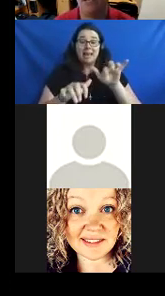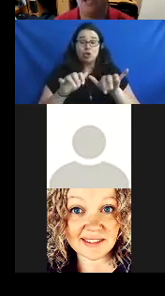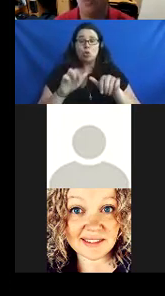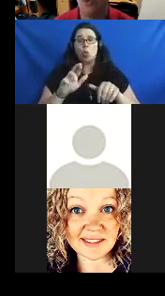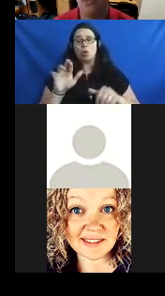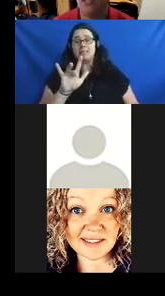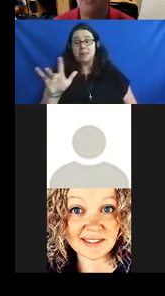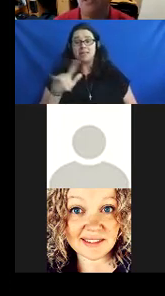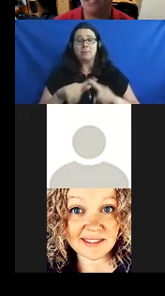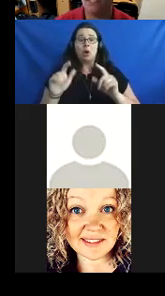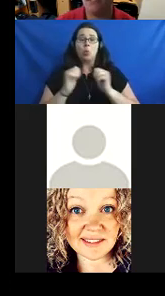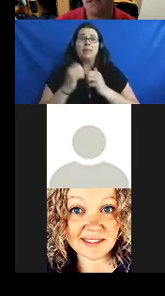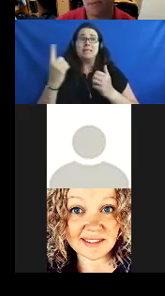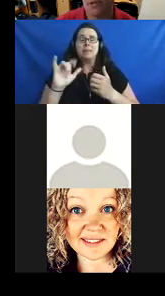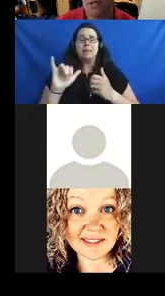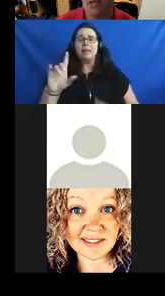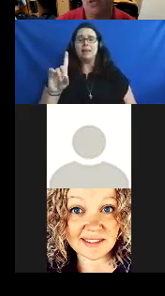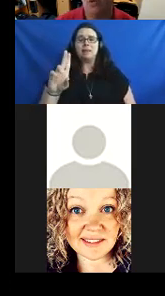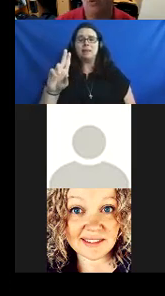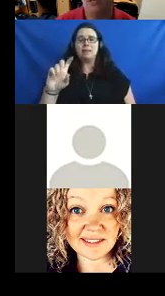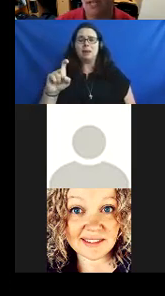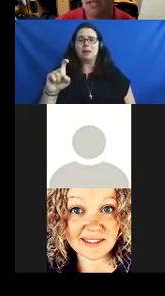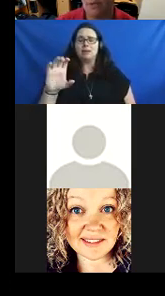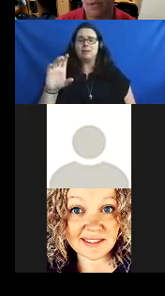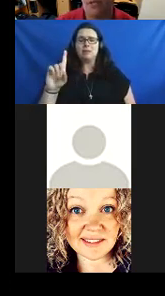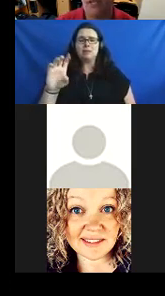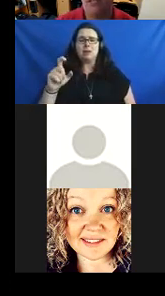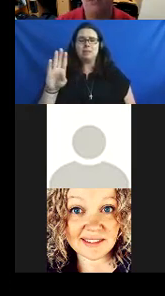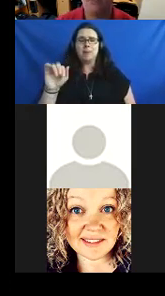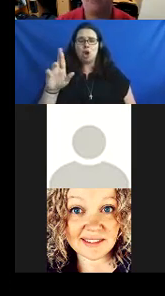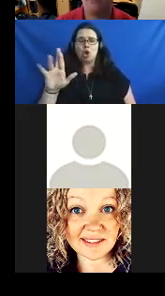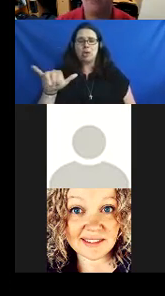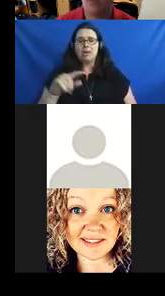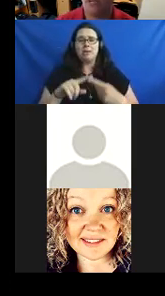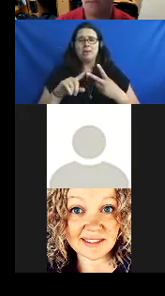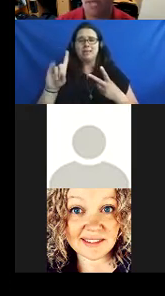WITH DUXBURY OR TIGER SUITE YOU NEED TO PERFORM A COMMAND.